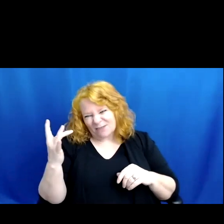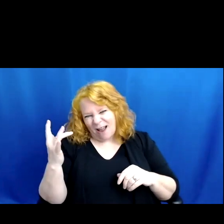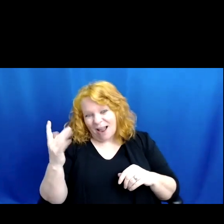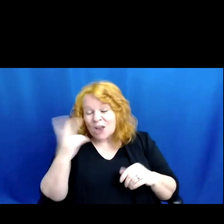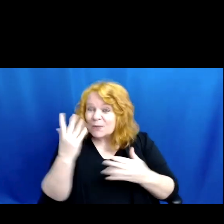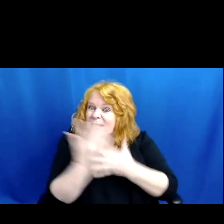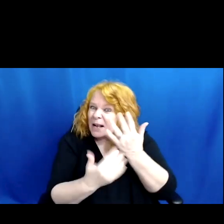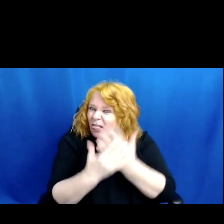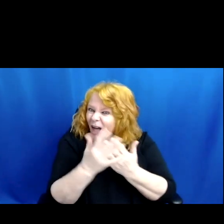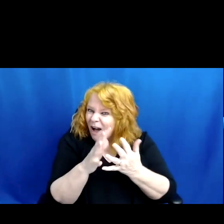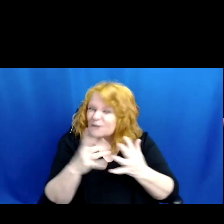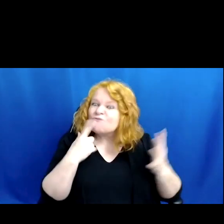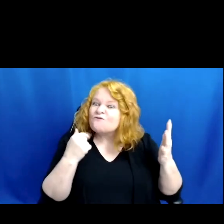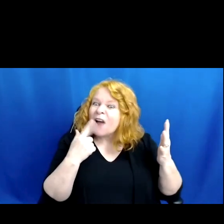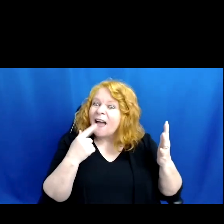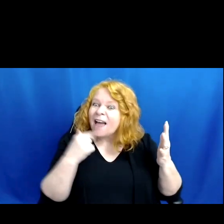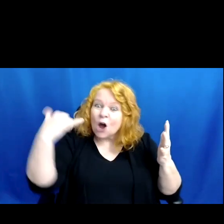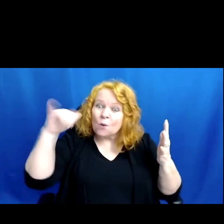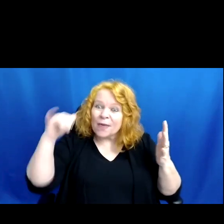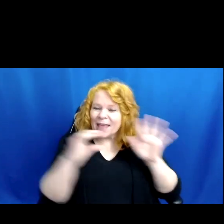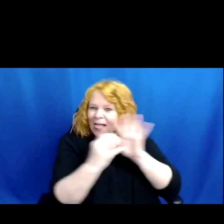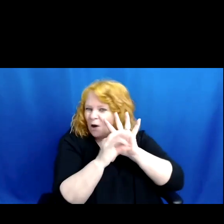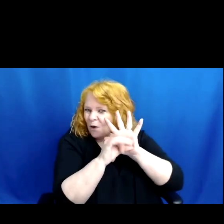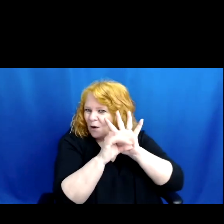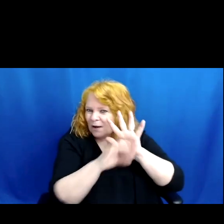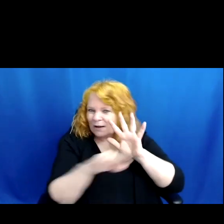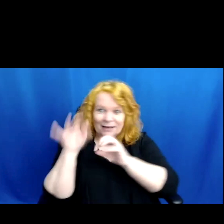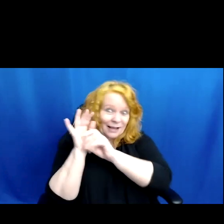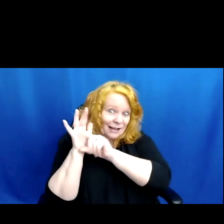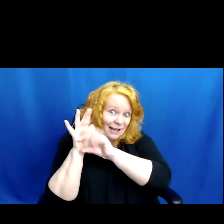red gloves and yellow pom poms on, just try it.